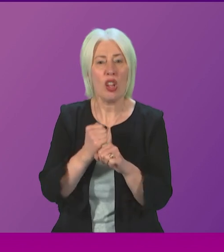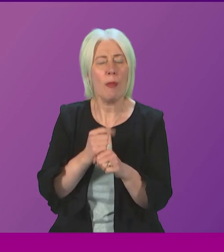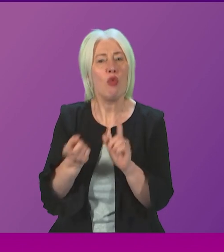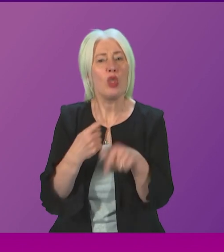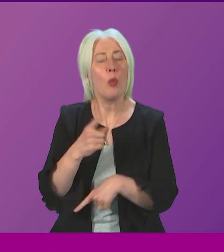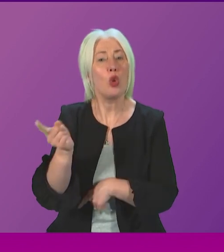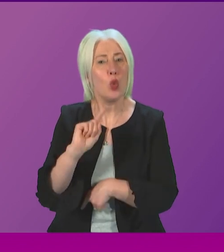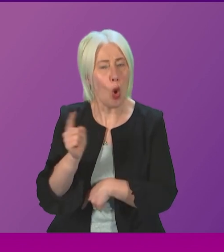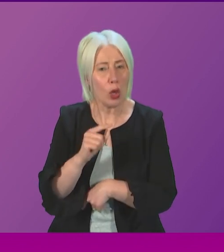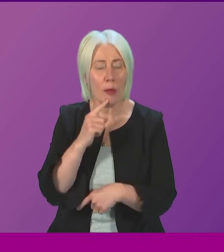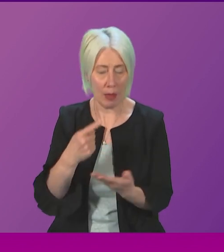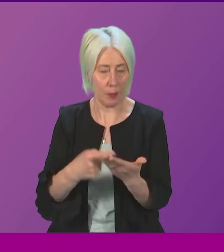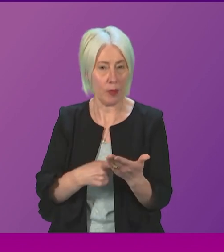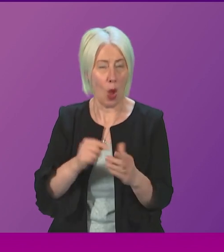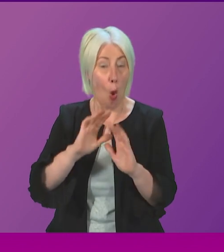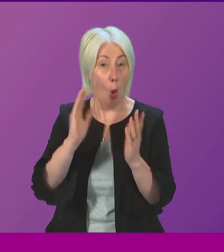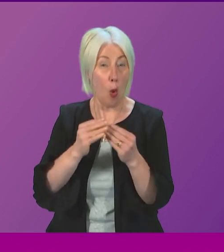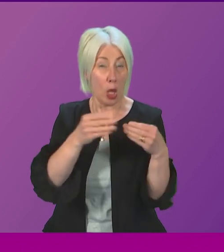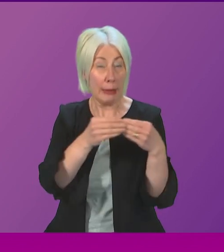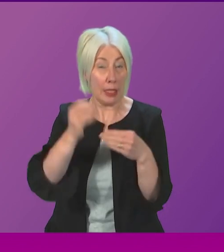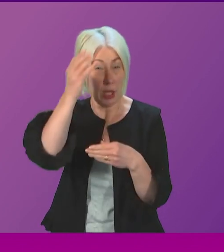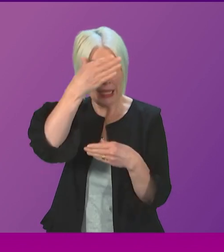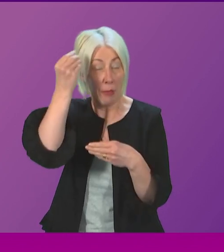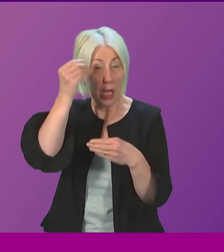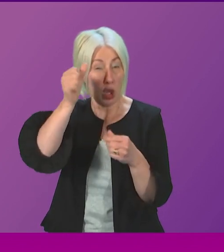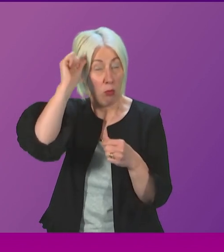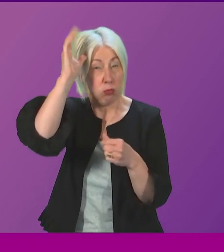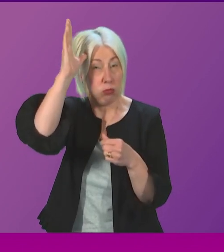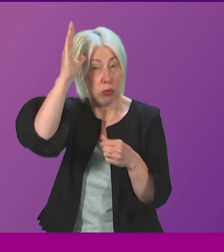response is to reports of world-leading dementia expert Craig Ritchie leaving the national